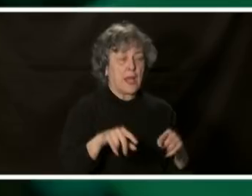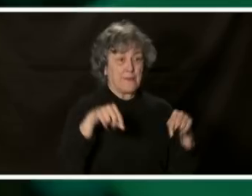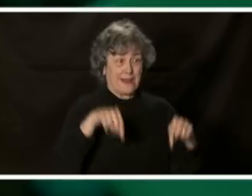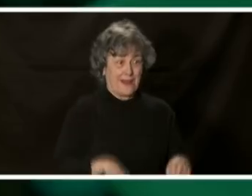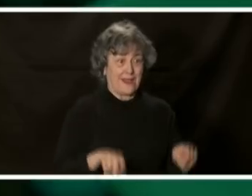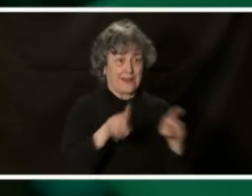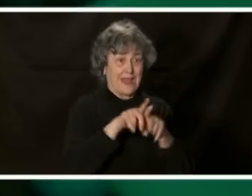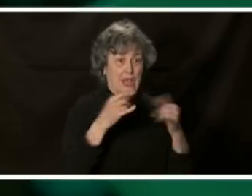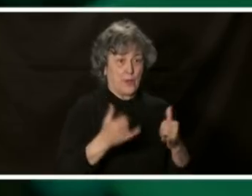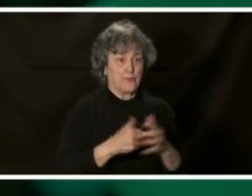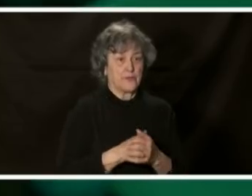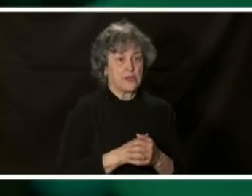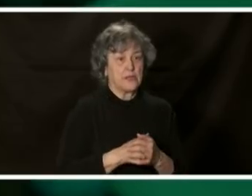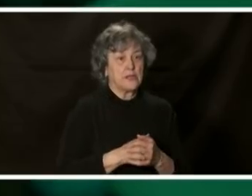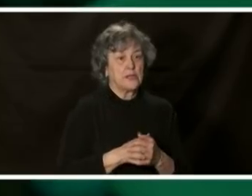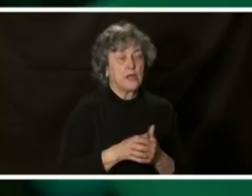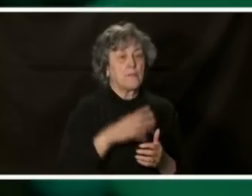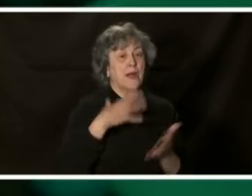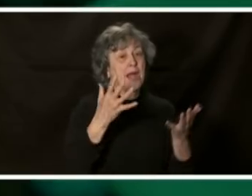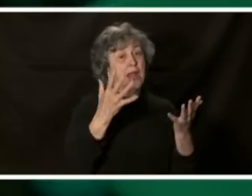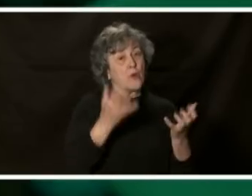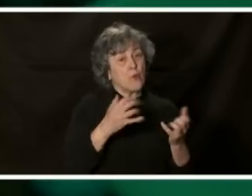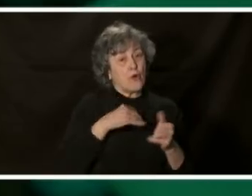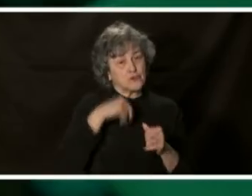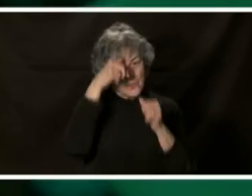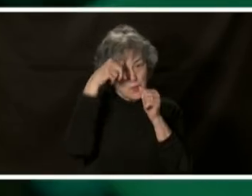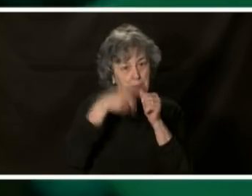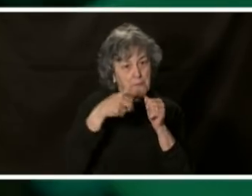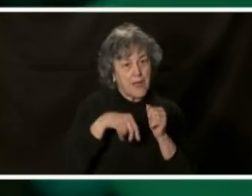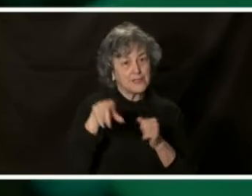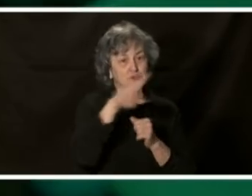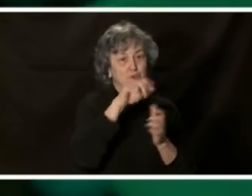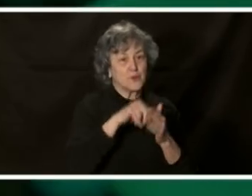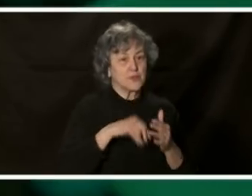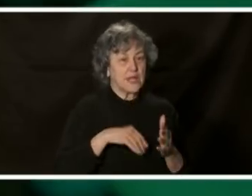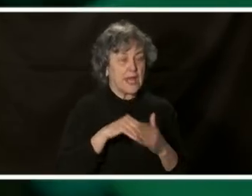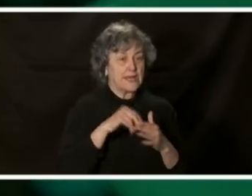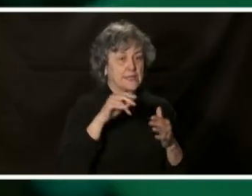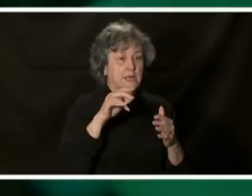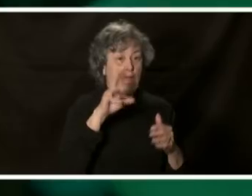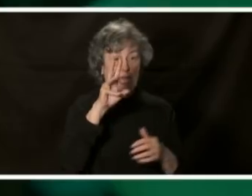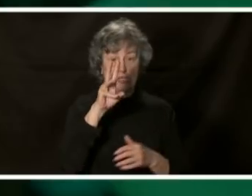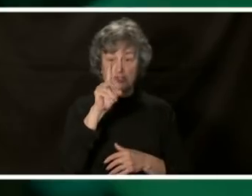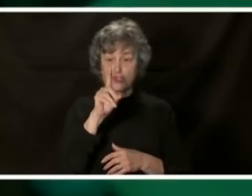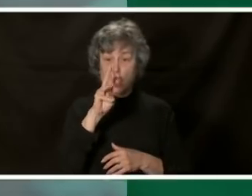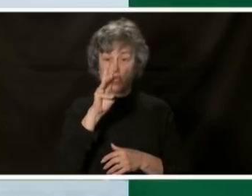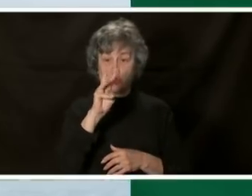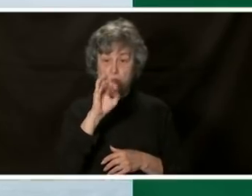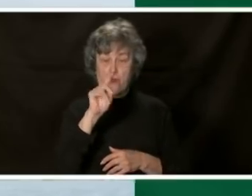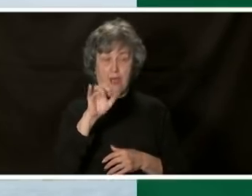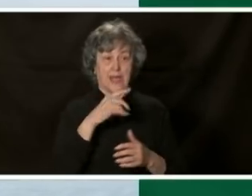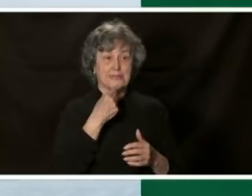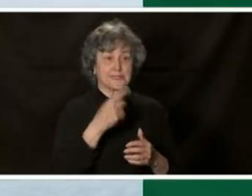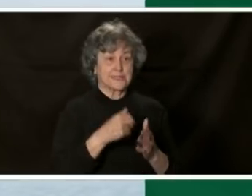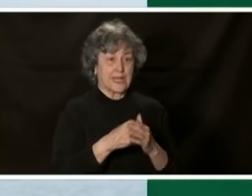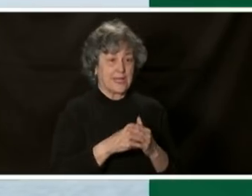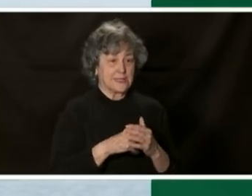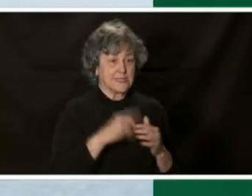WELL, I'M HERE TO REMIND YOU, AS DR. WATTS POINTED OUT, YOUR ACHIEVEMENTS ARE NOT DIMINISHED BASED ON A LOCATION.